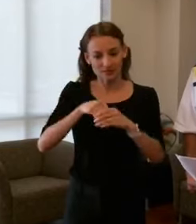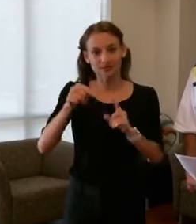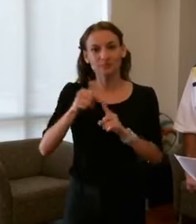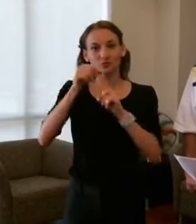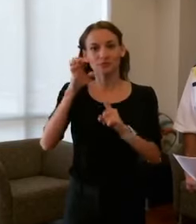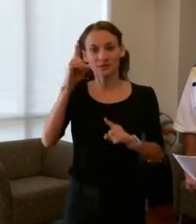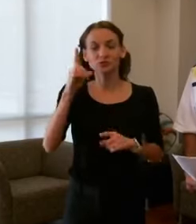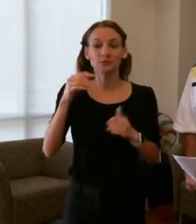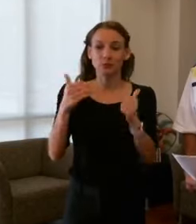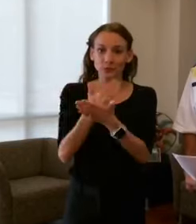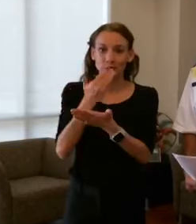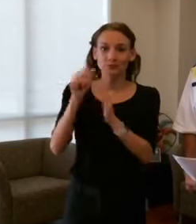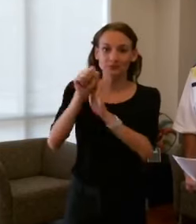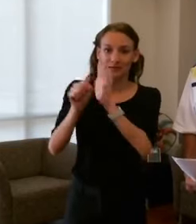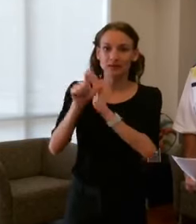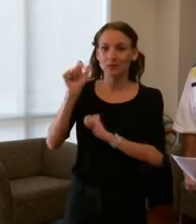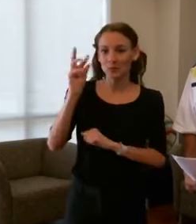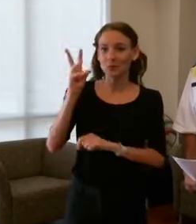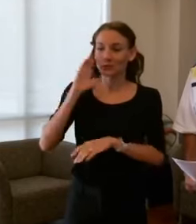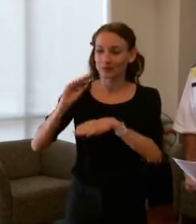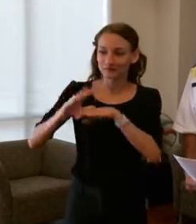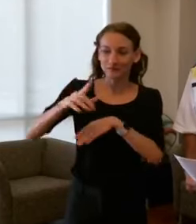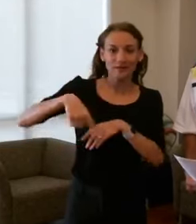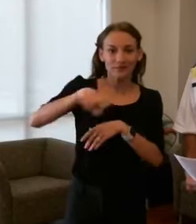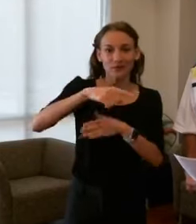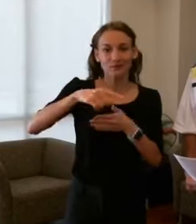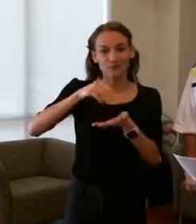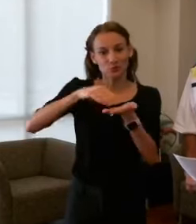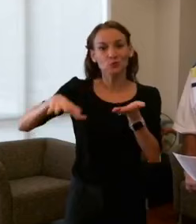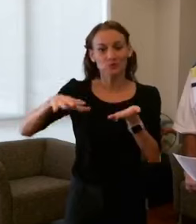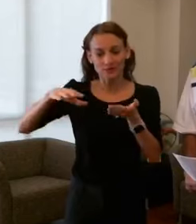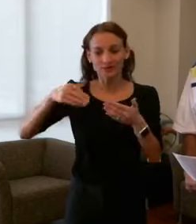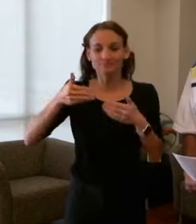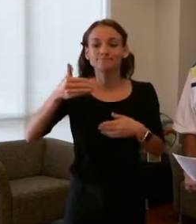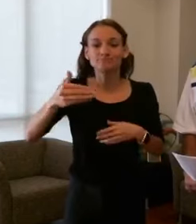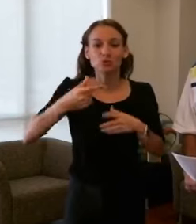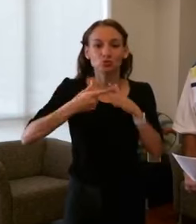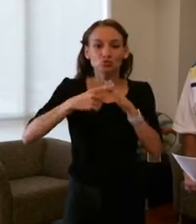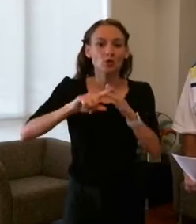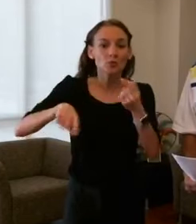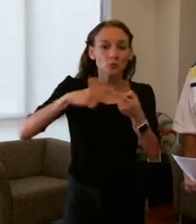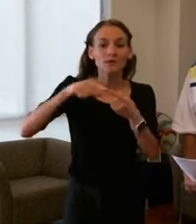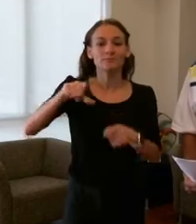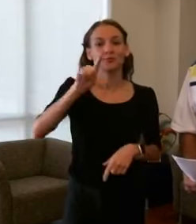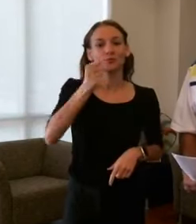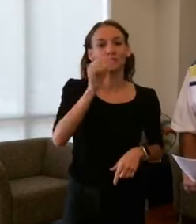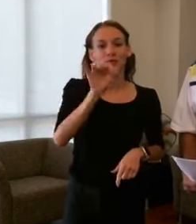and how new state laws will affect them in the beginning of 2019-2020 school year.